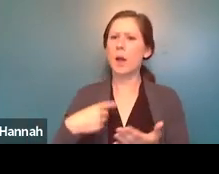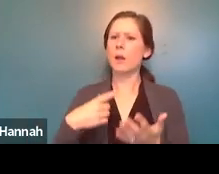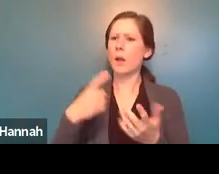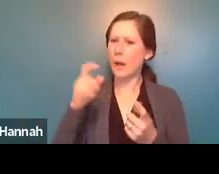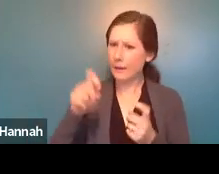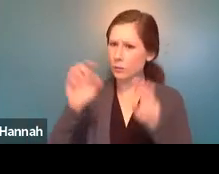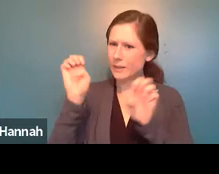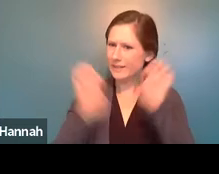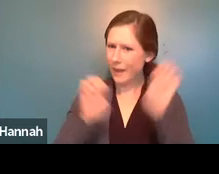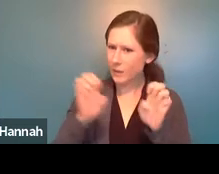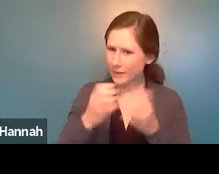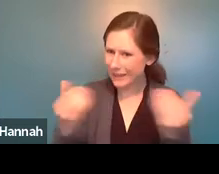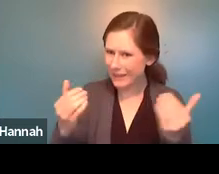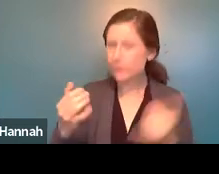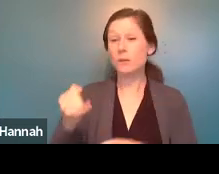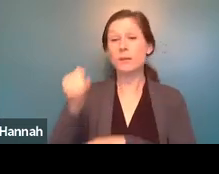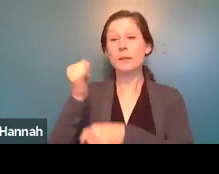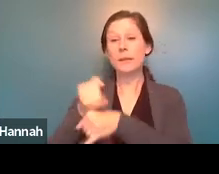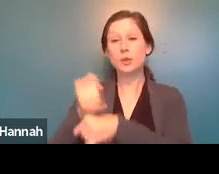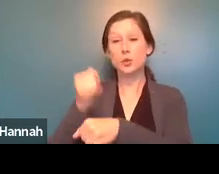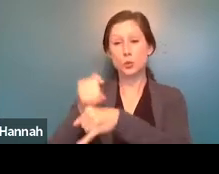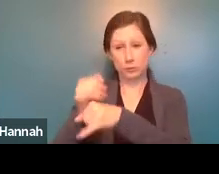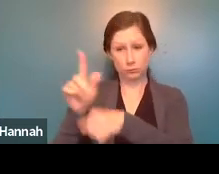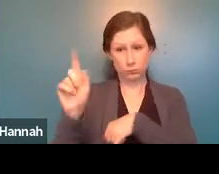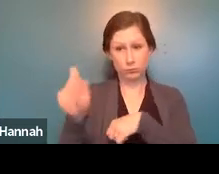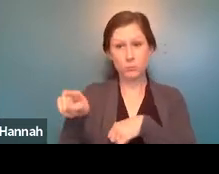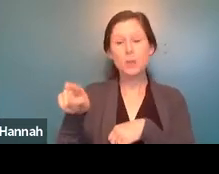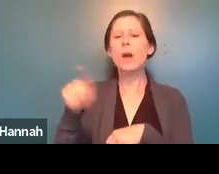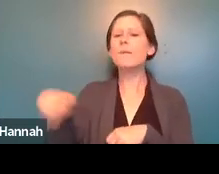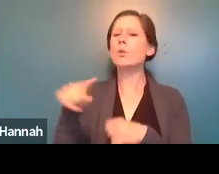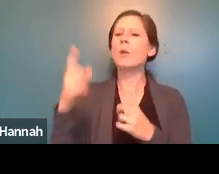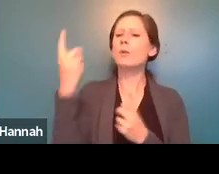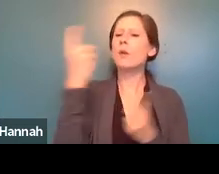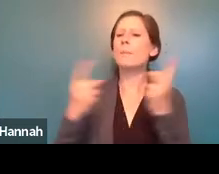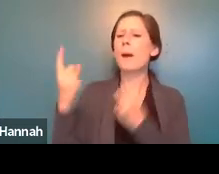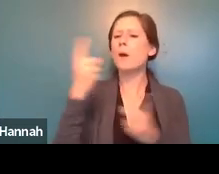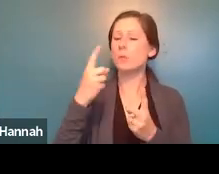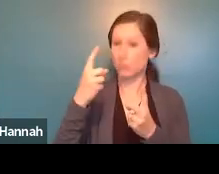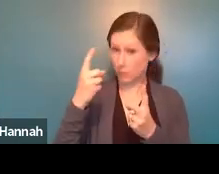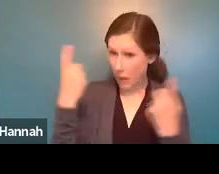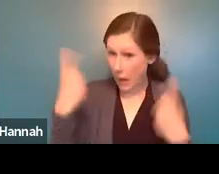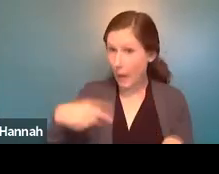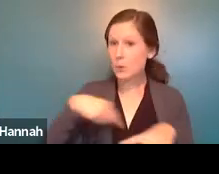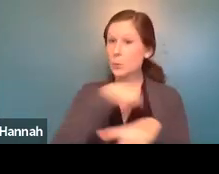As institutions, have you guys thought about things that whenever we do get back to some sense of normalcy that maybe